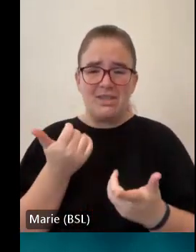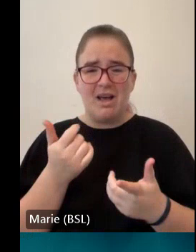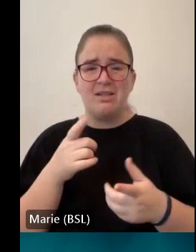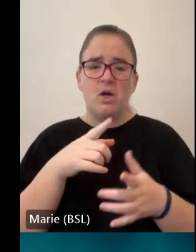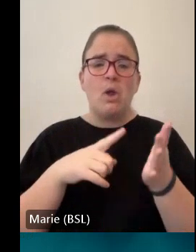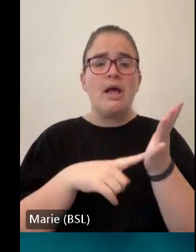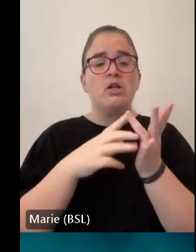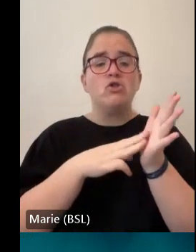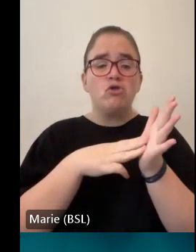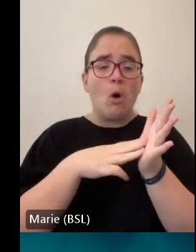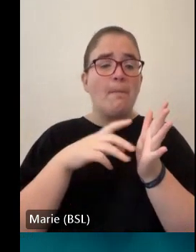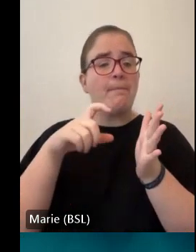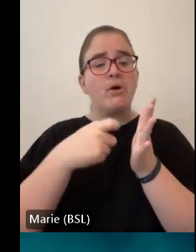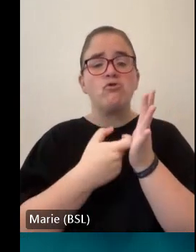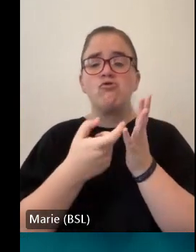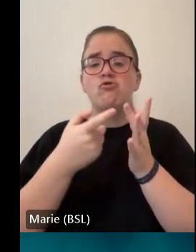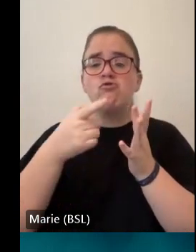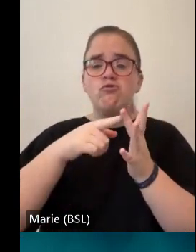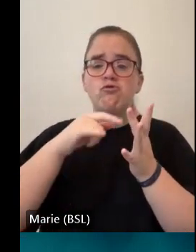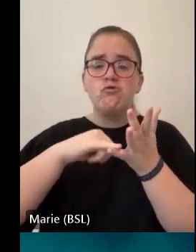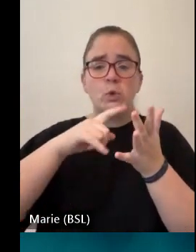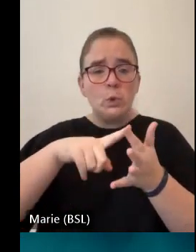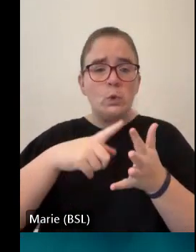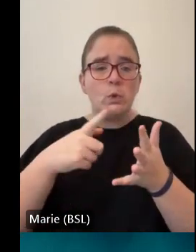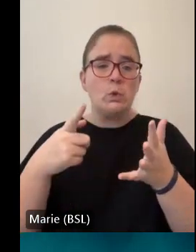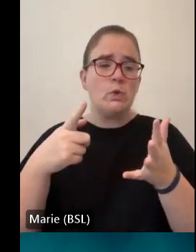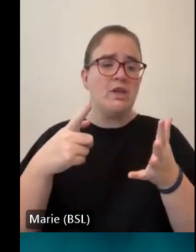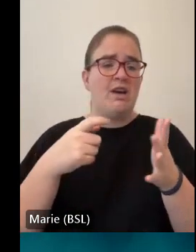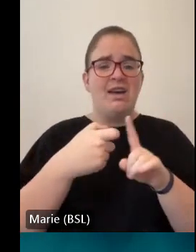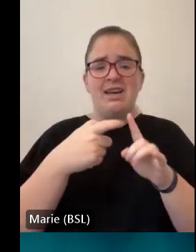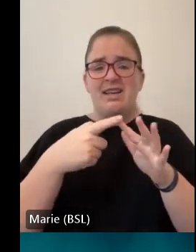Tom Cruise, Kiano Reeves, Hugh Jackman, Shane from Westlife.